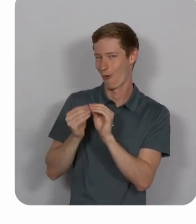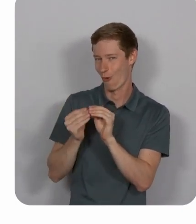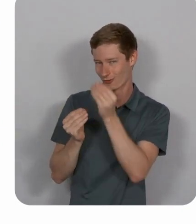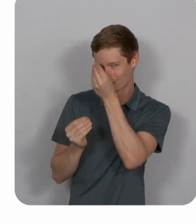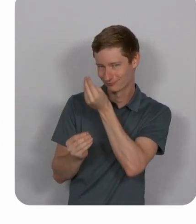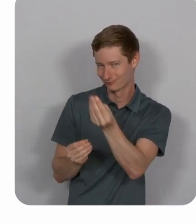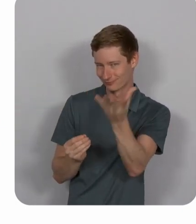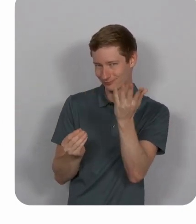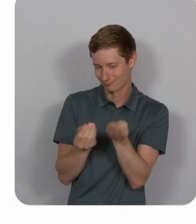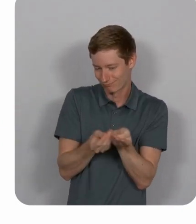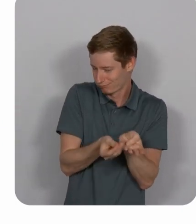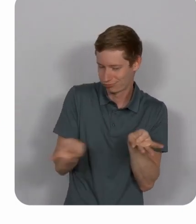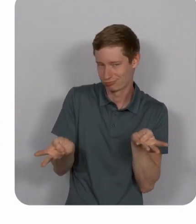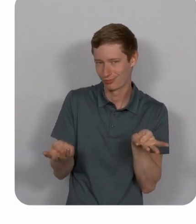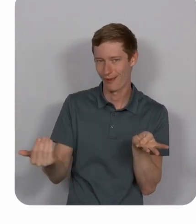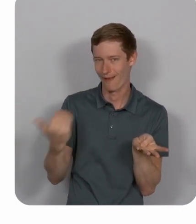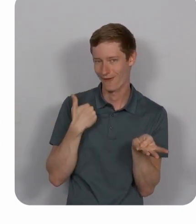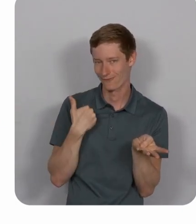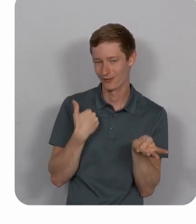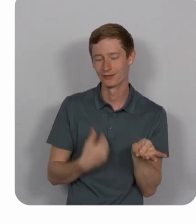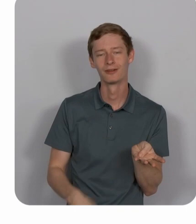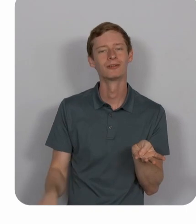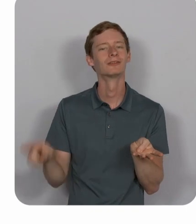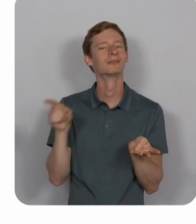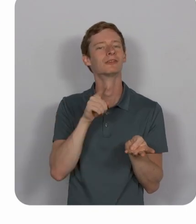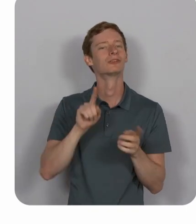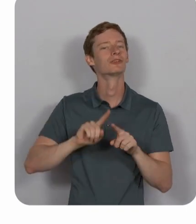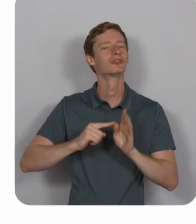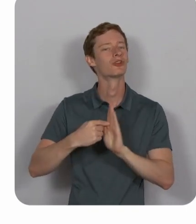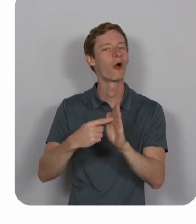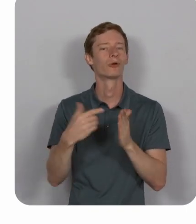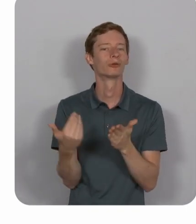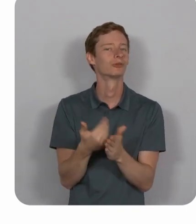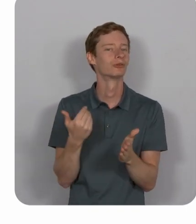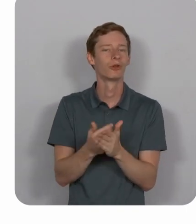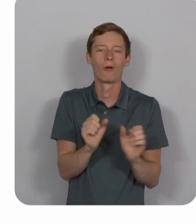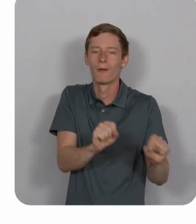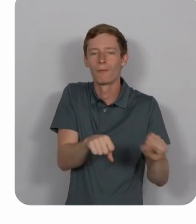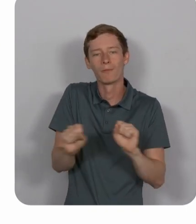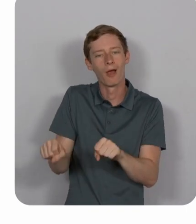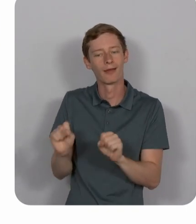They also show you new ways to use the capabilities and features that you already know.